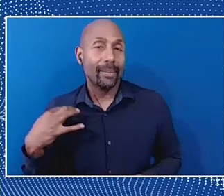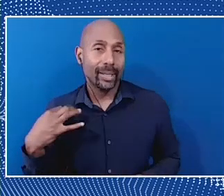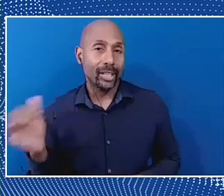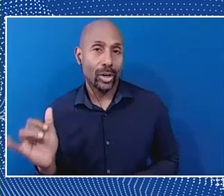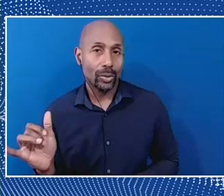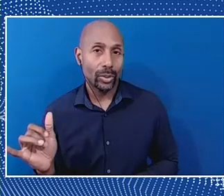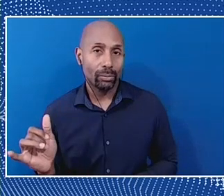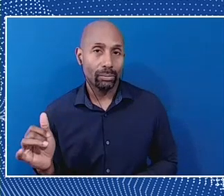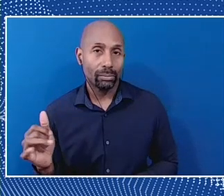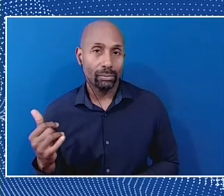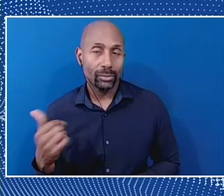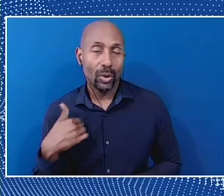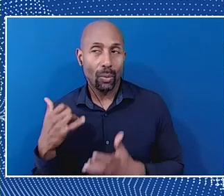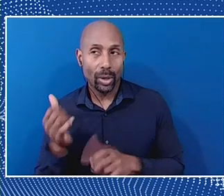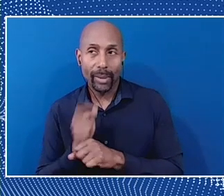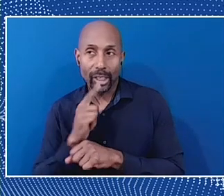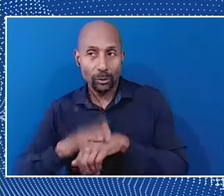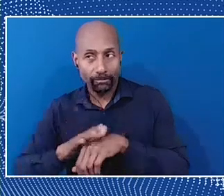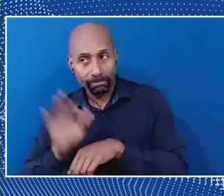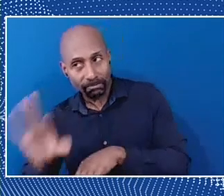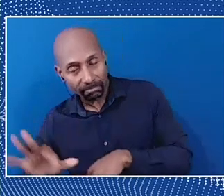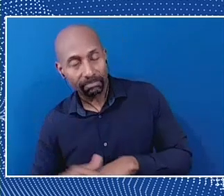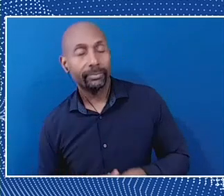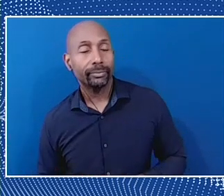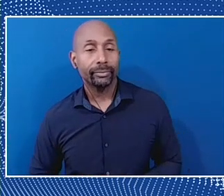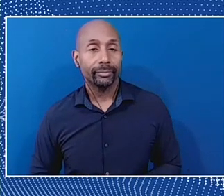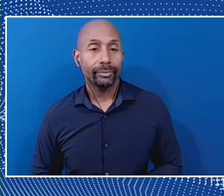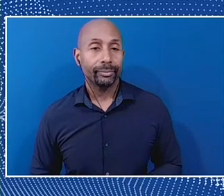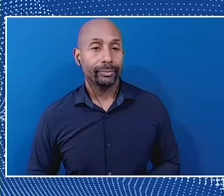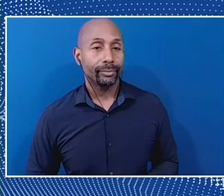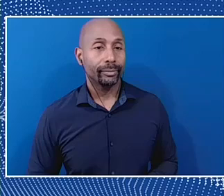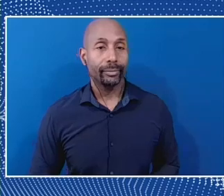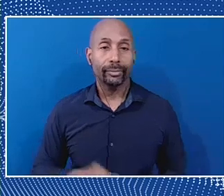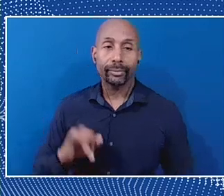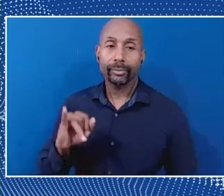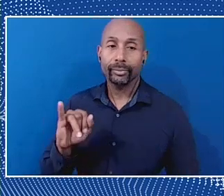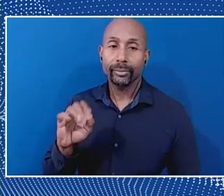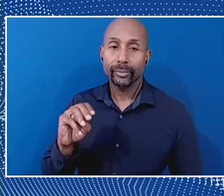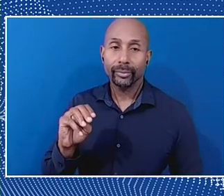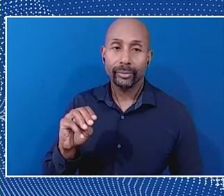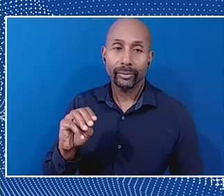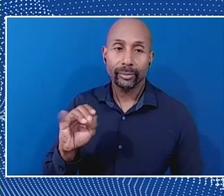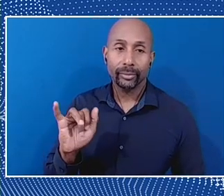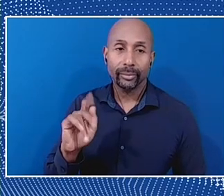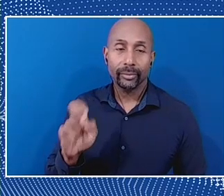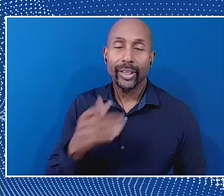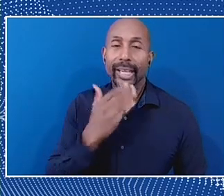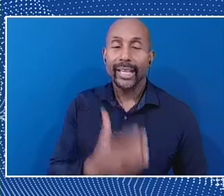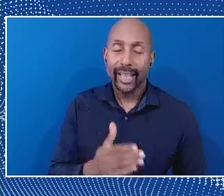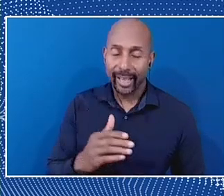Thank you, Jessica. I imagine the Department would welcome your suggested language in the chat, so when you're able